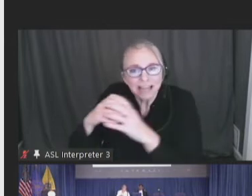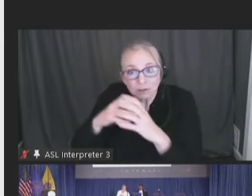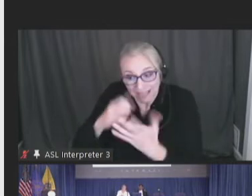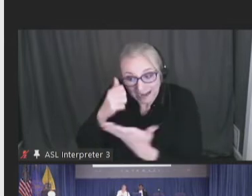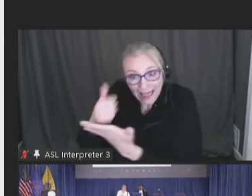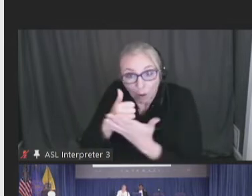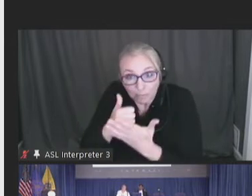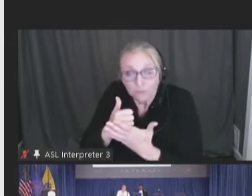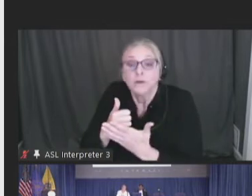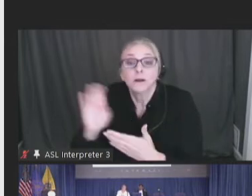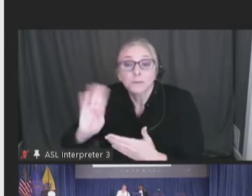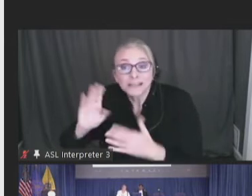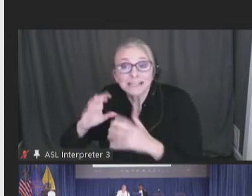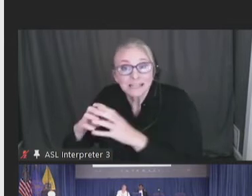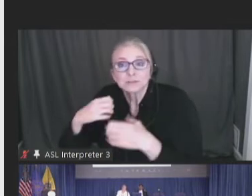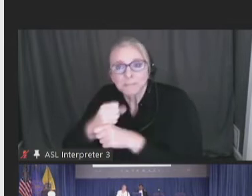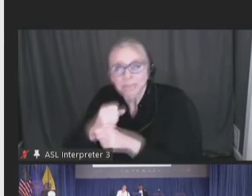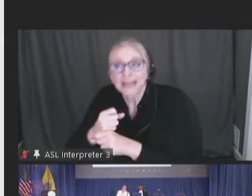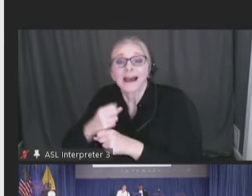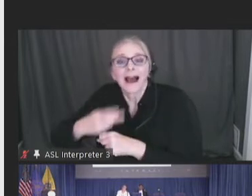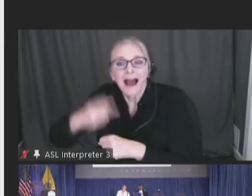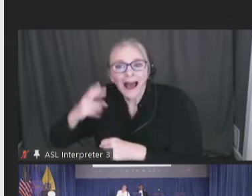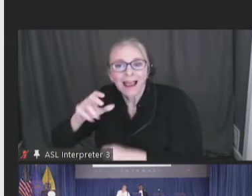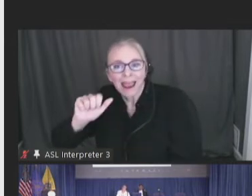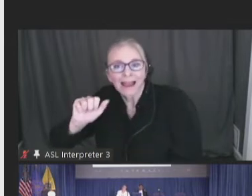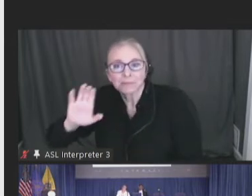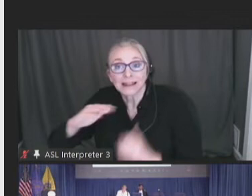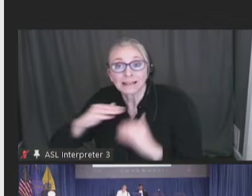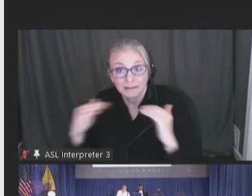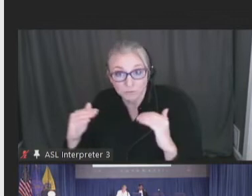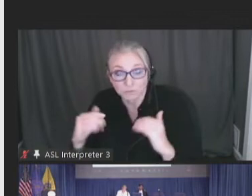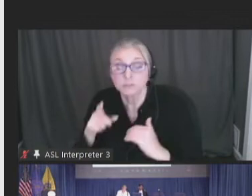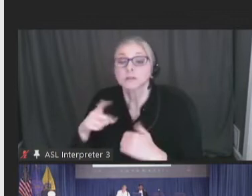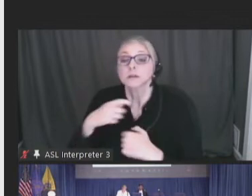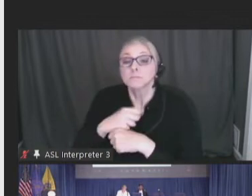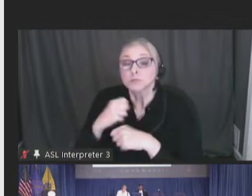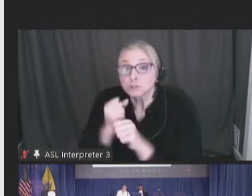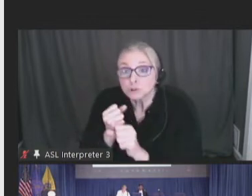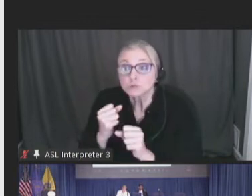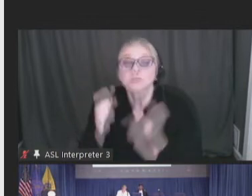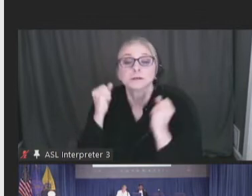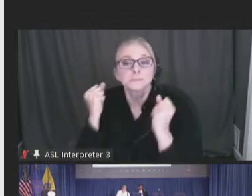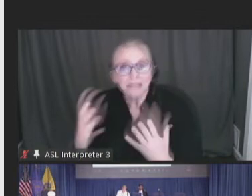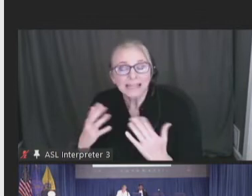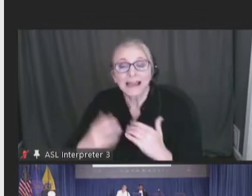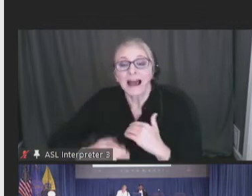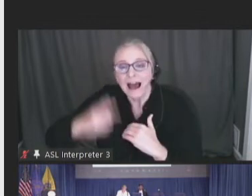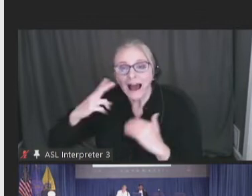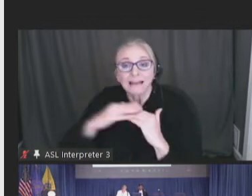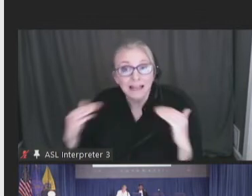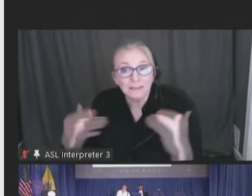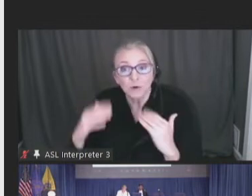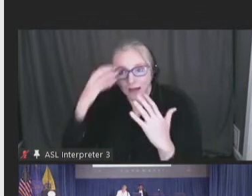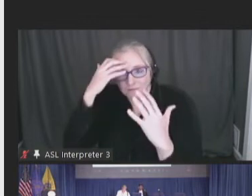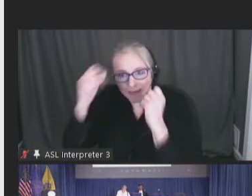cells make high antibody levels and produce many high levels of memory B cells. So,